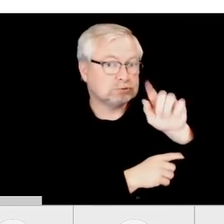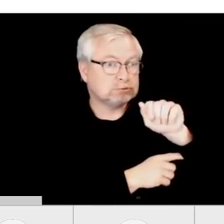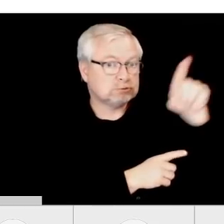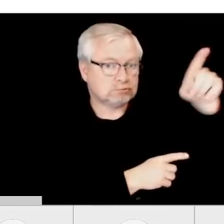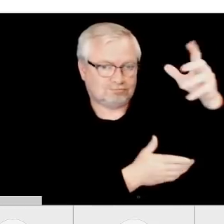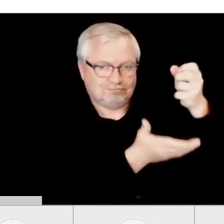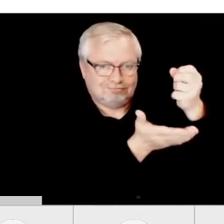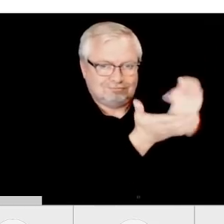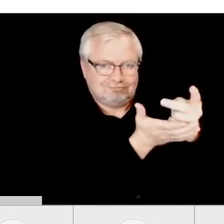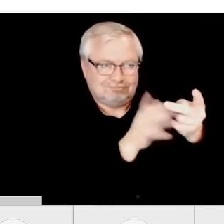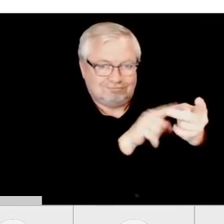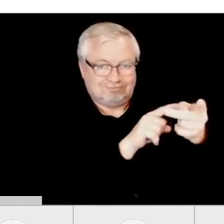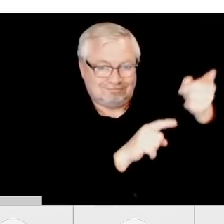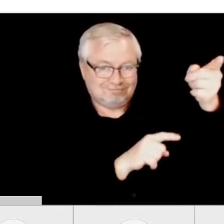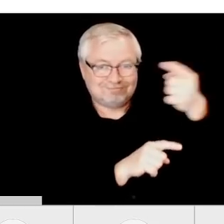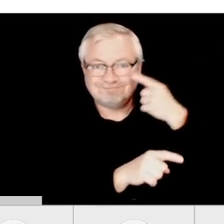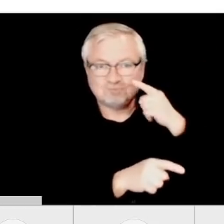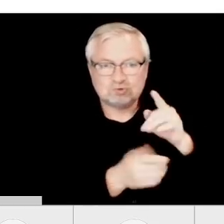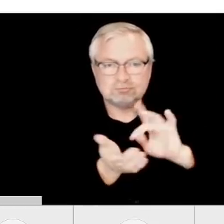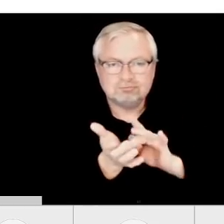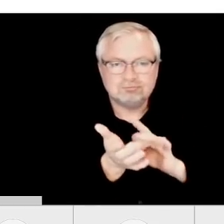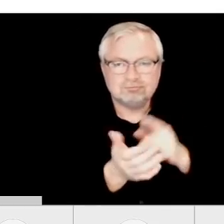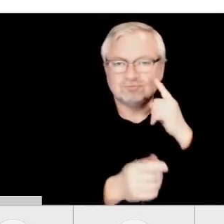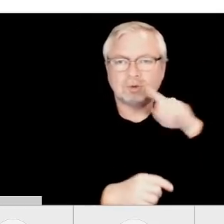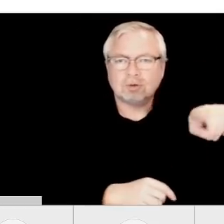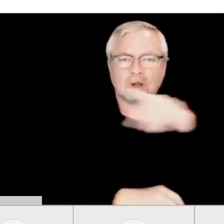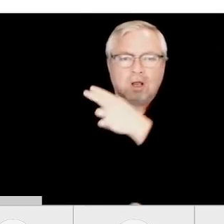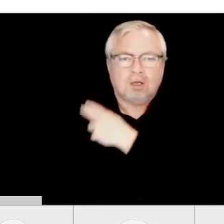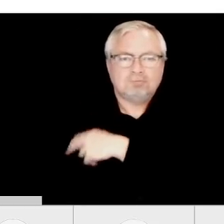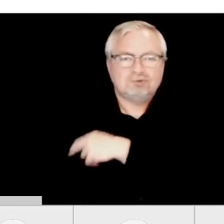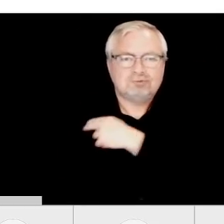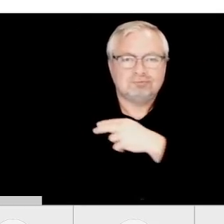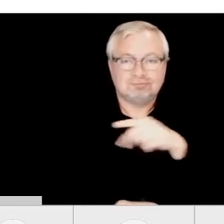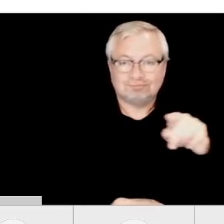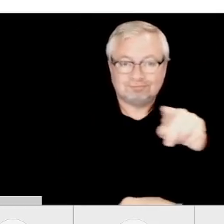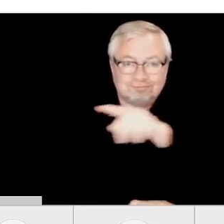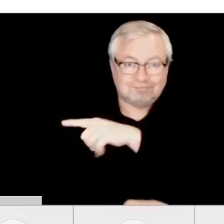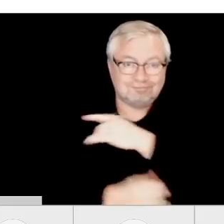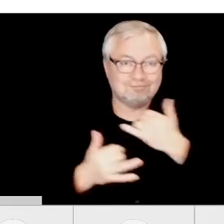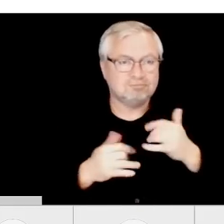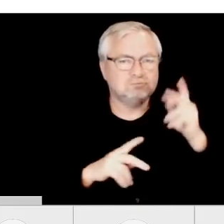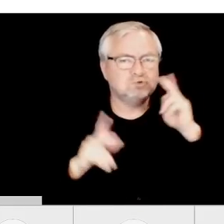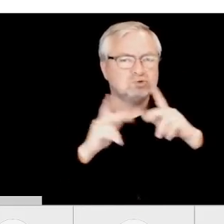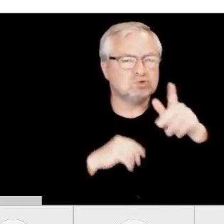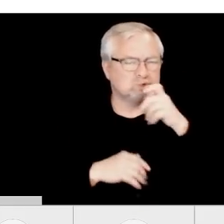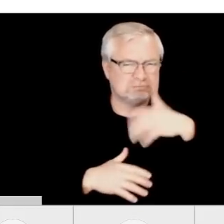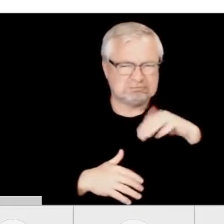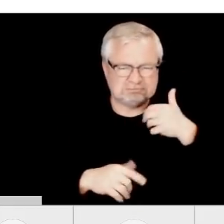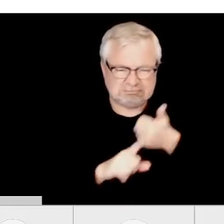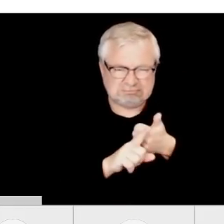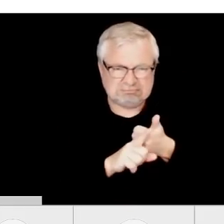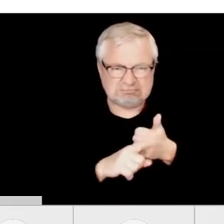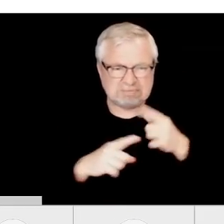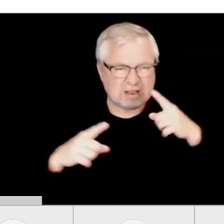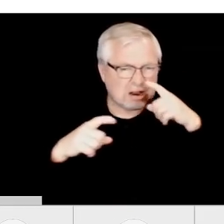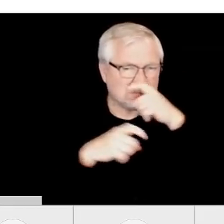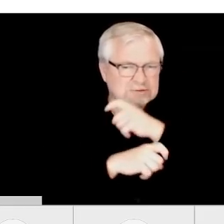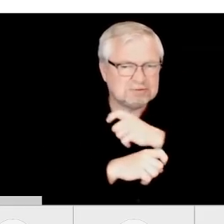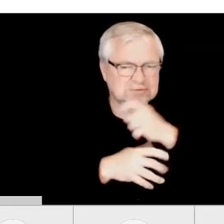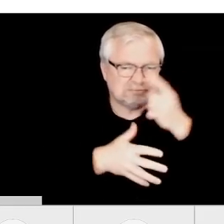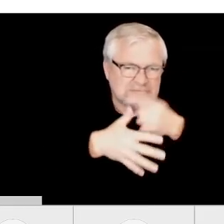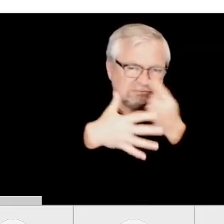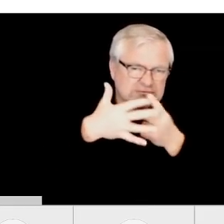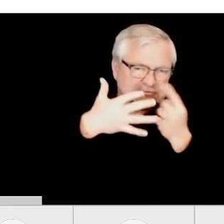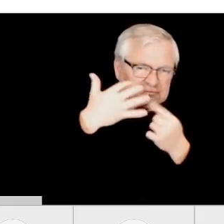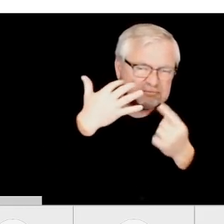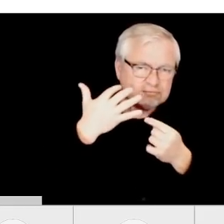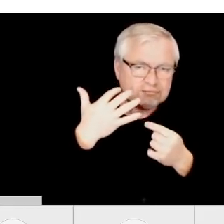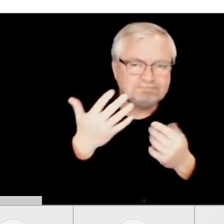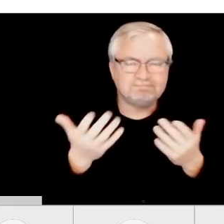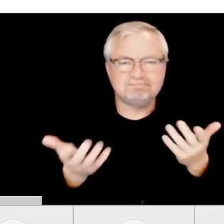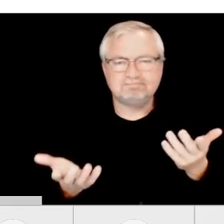of hospitalized cases, patients with complex expression of the disease, very